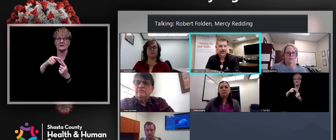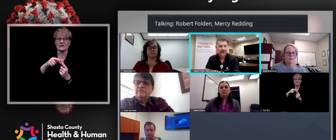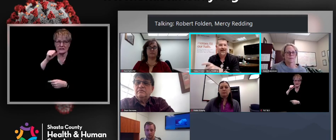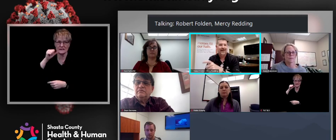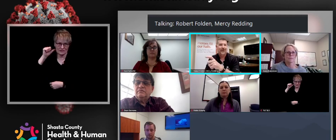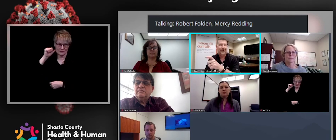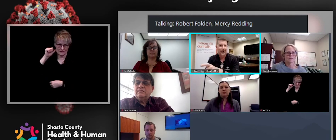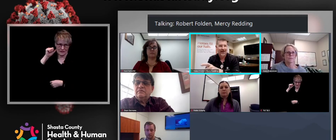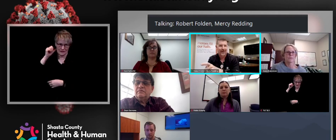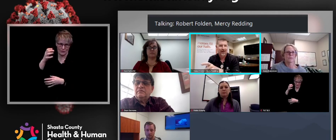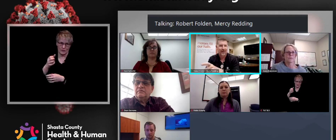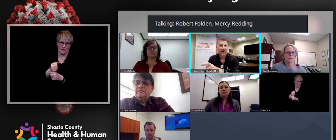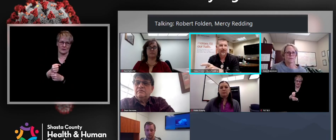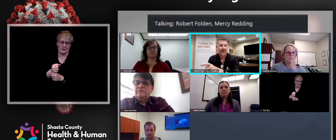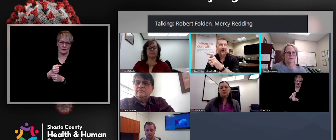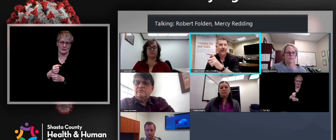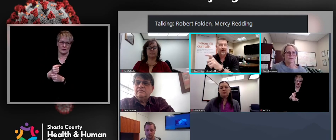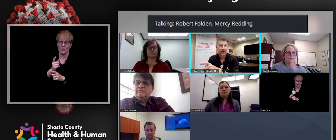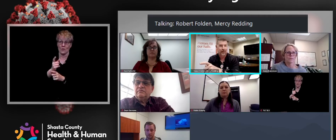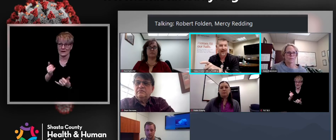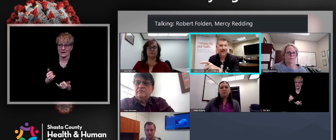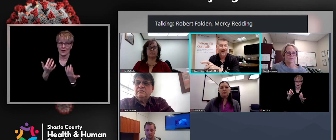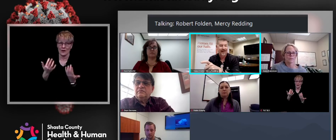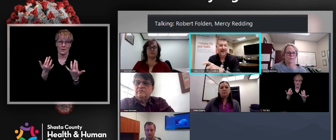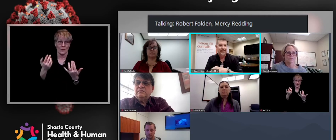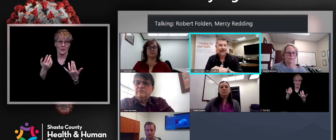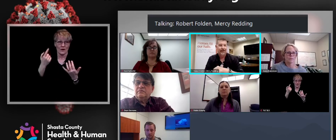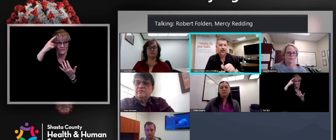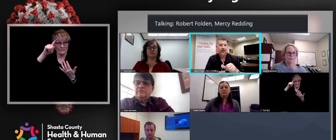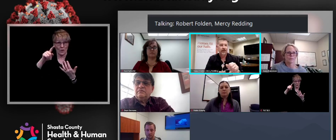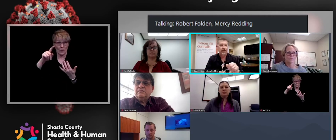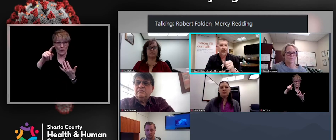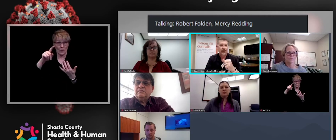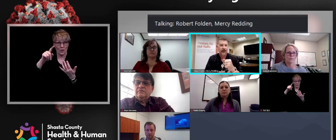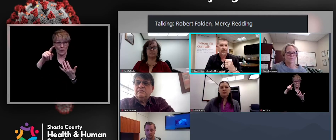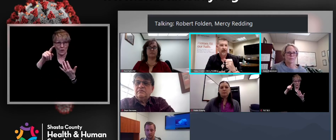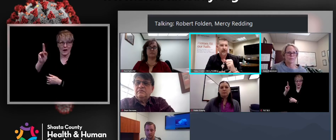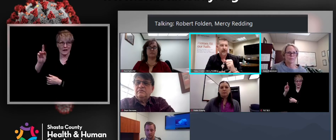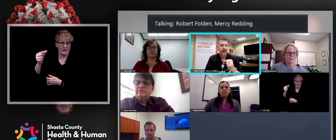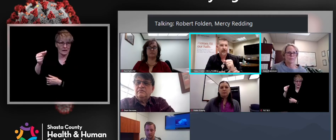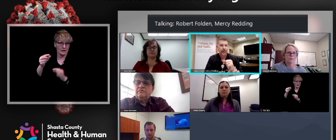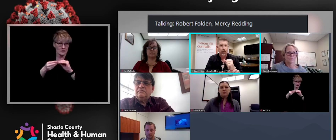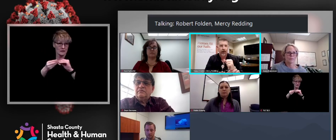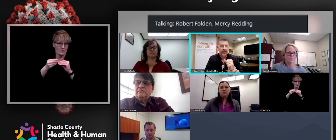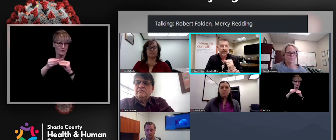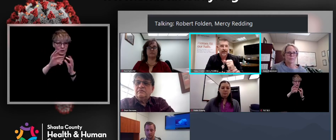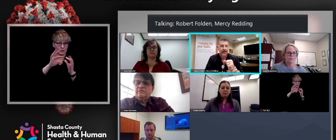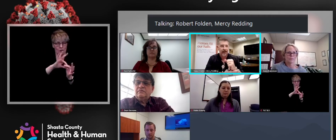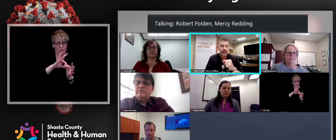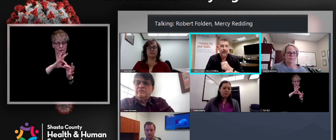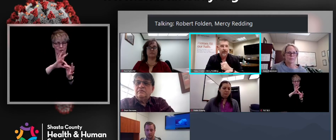to get our tracker number for the supplies. So I think it's a, it's a point in time,